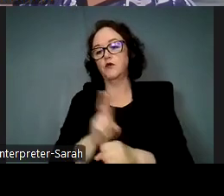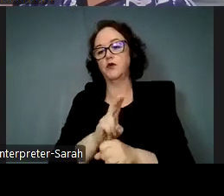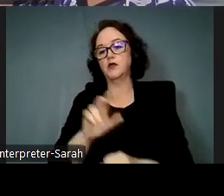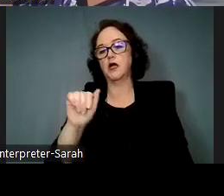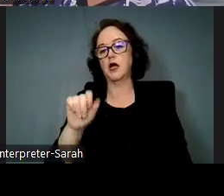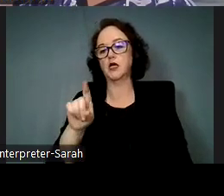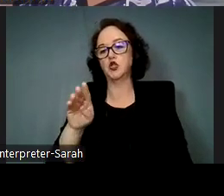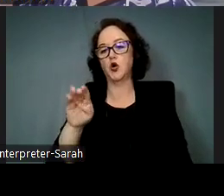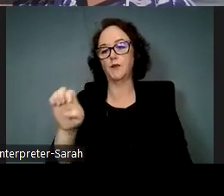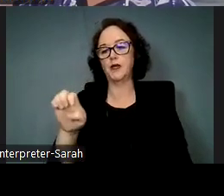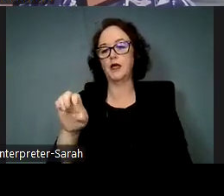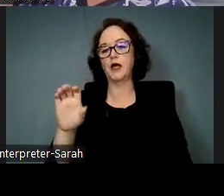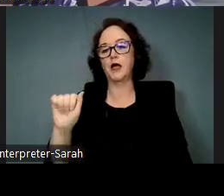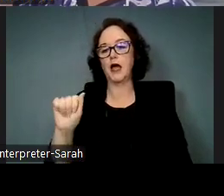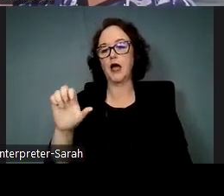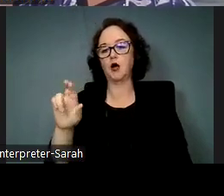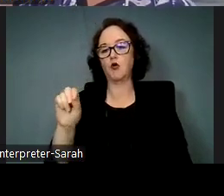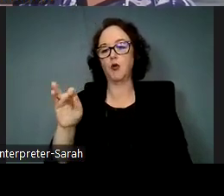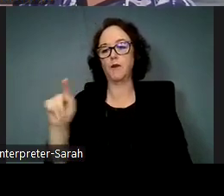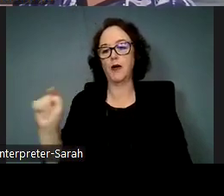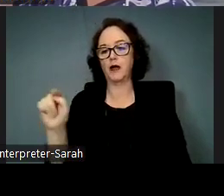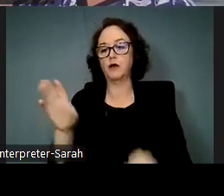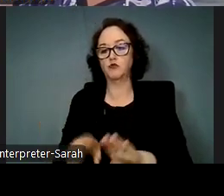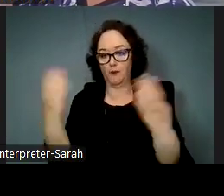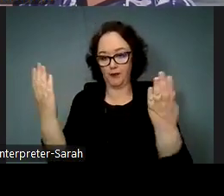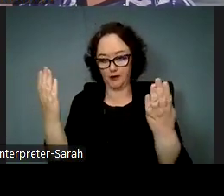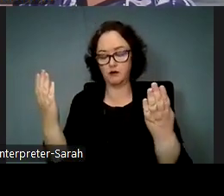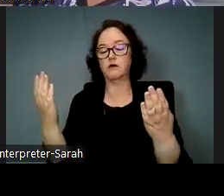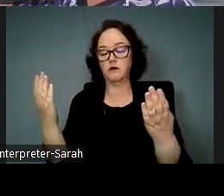document in, because you can do searches on there, you could